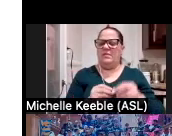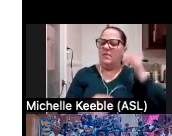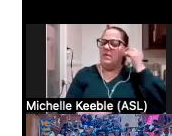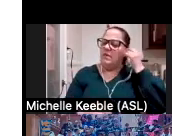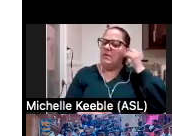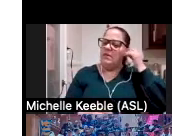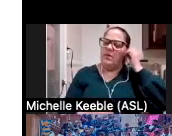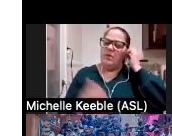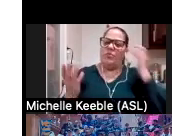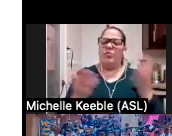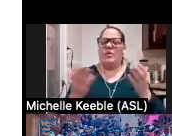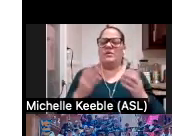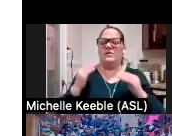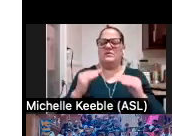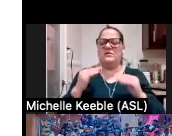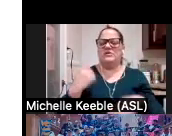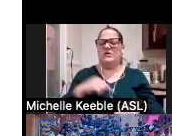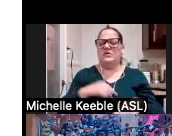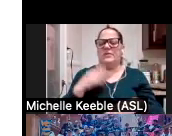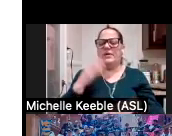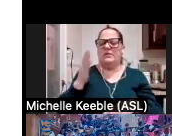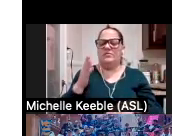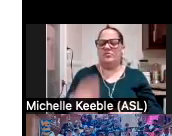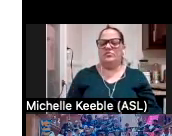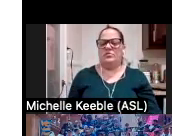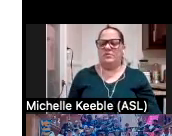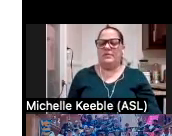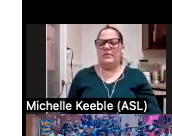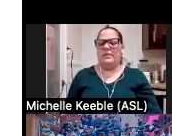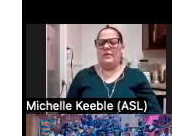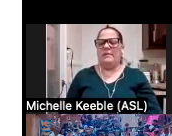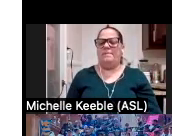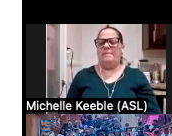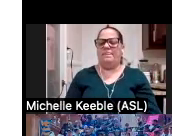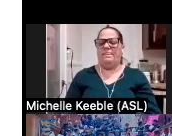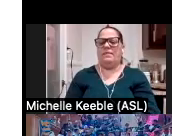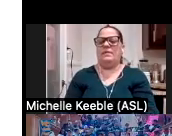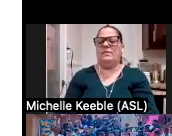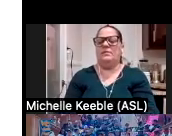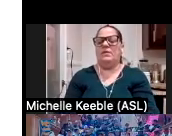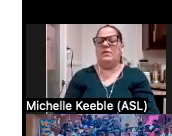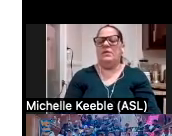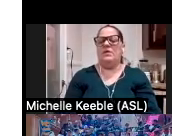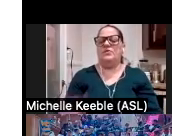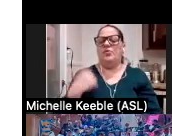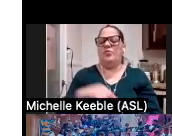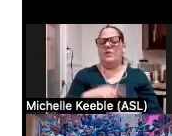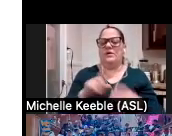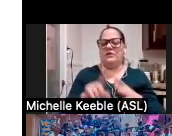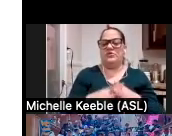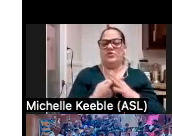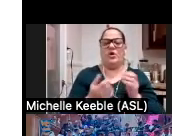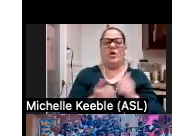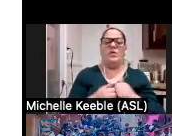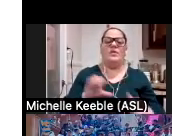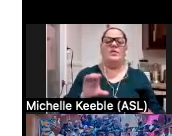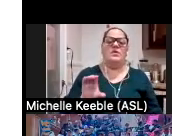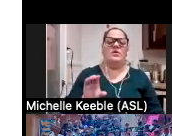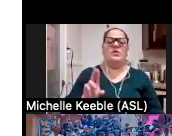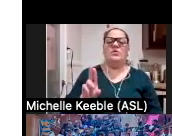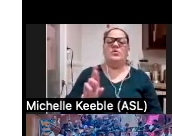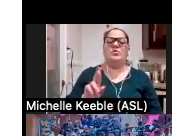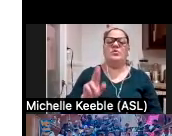and what does it teach us about the future? Um so um so we began with a curatorial advisory group